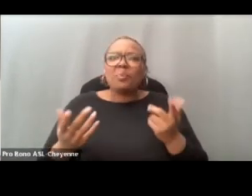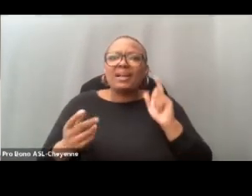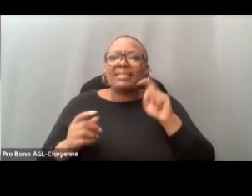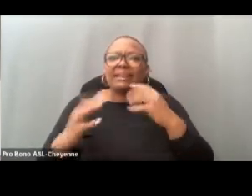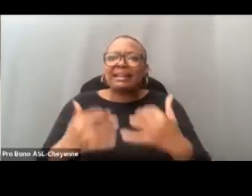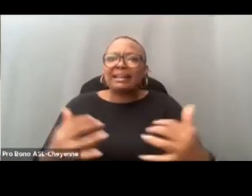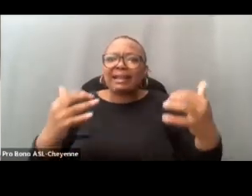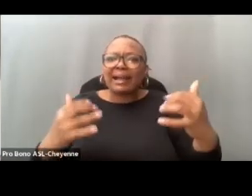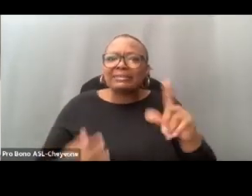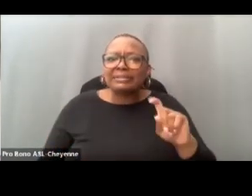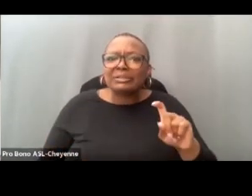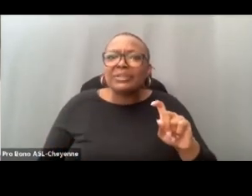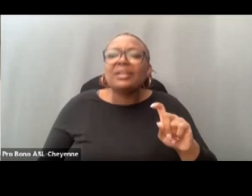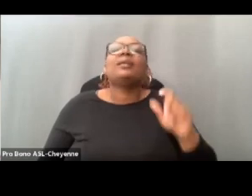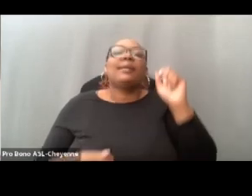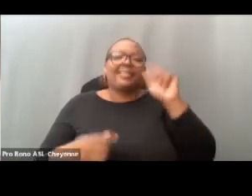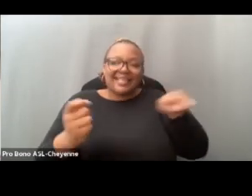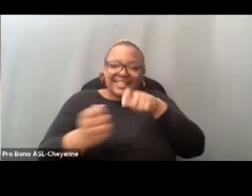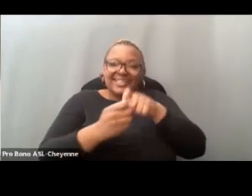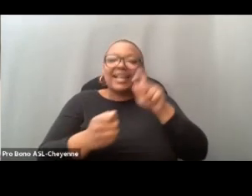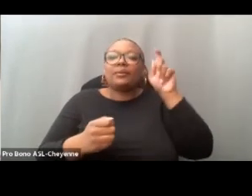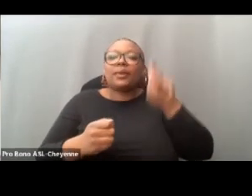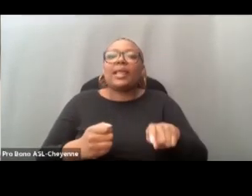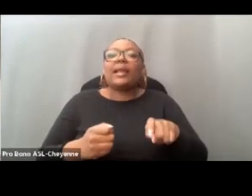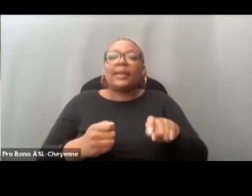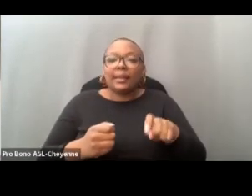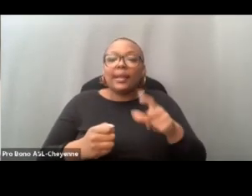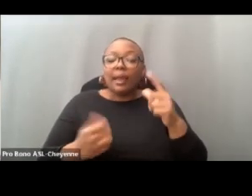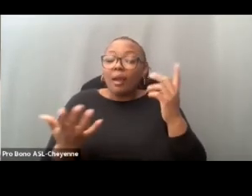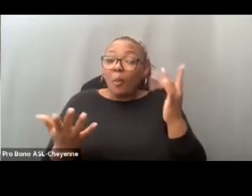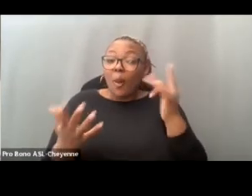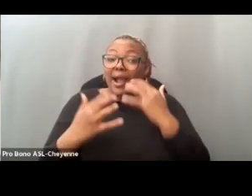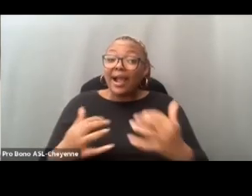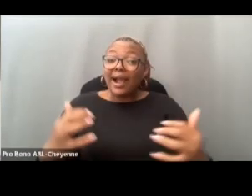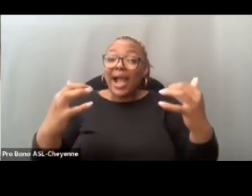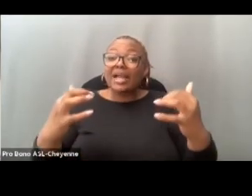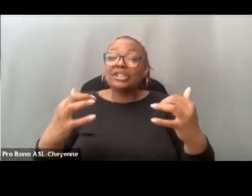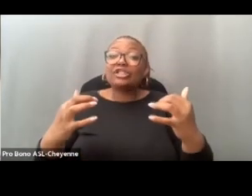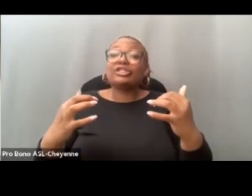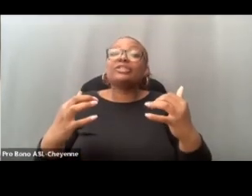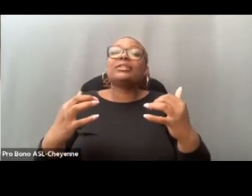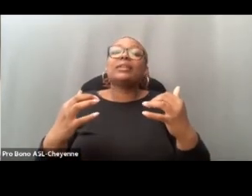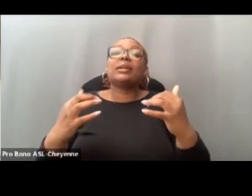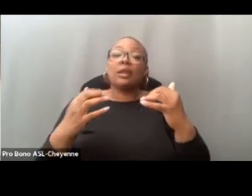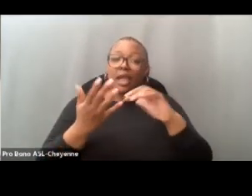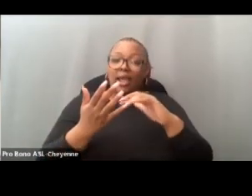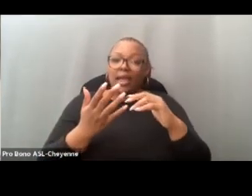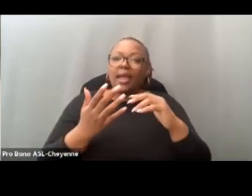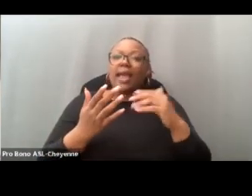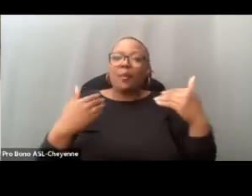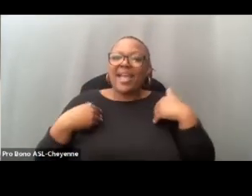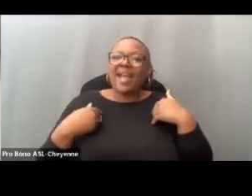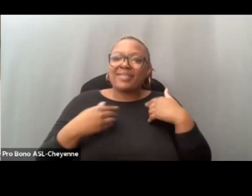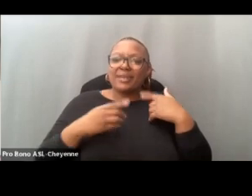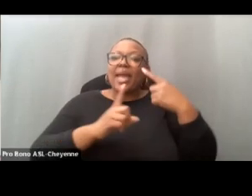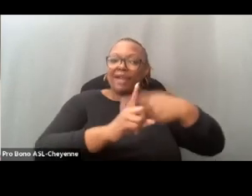Well, that was exactly what they needed, because concerts, and we hold them every other month or so